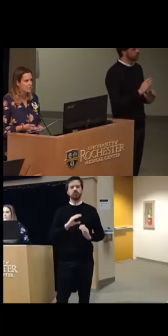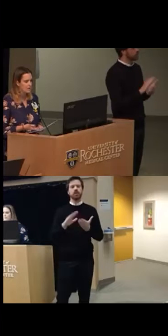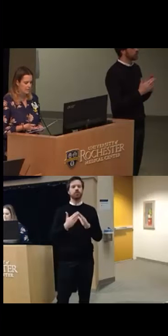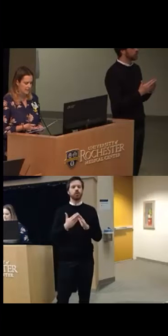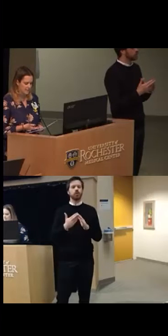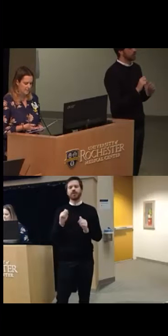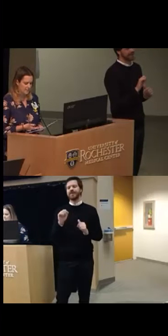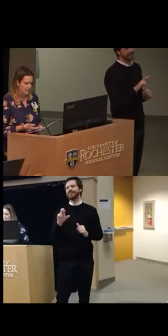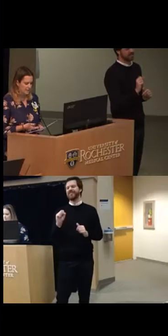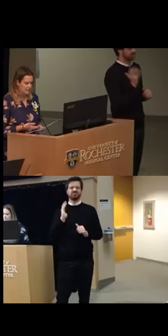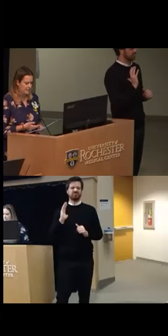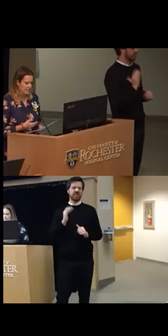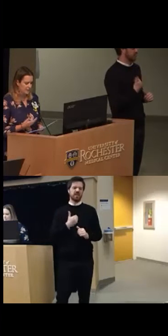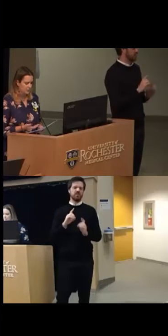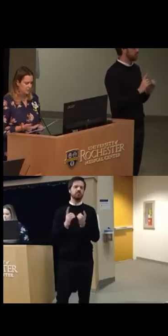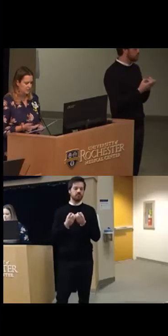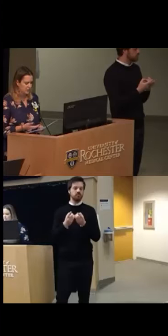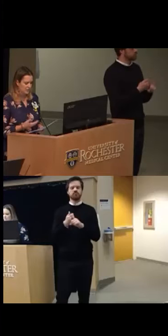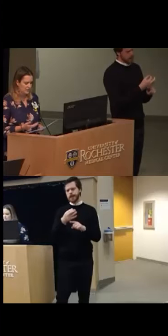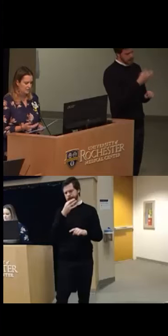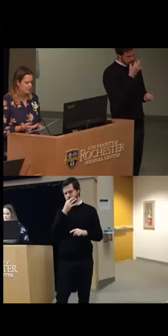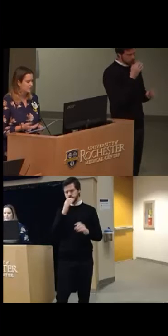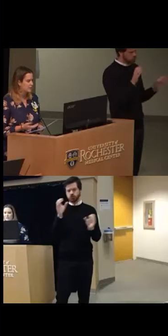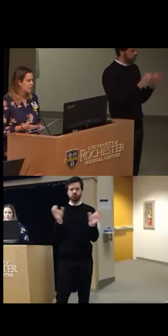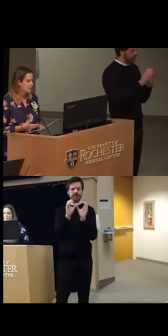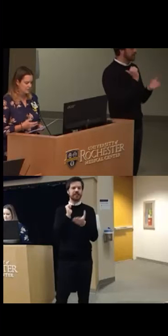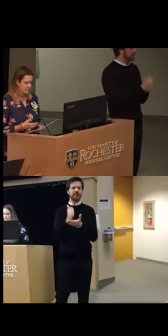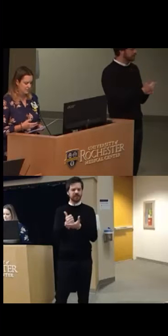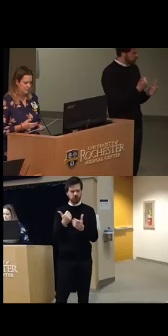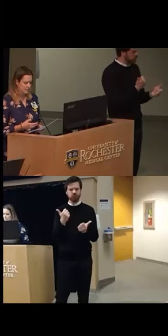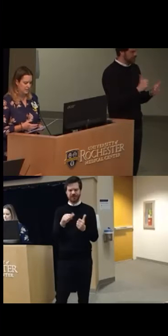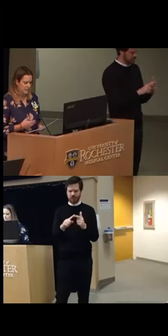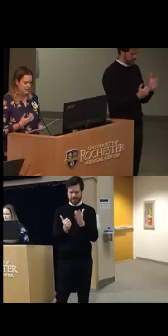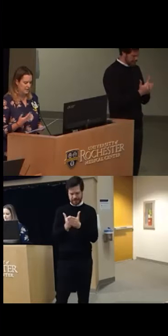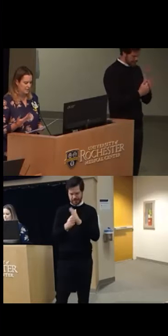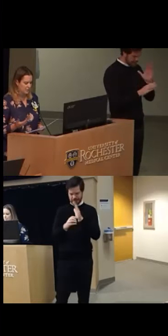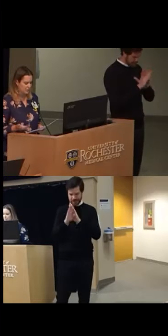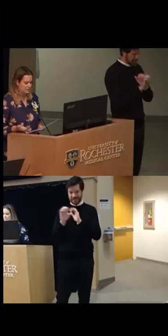department at the time and had expertise in Crisis Intervention to help him develop an EAP service